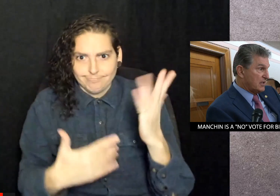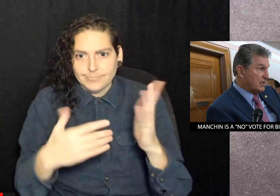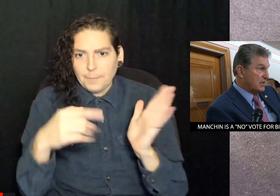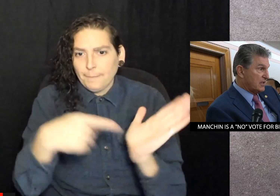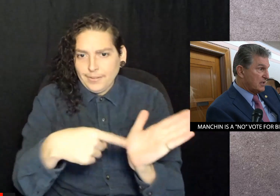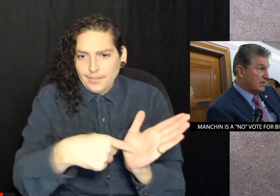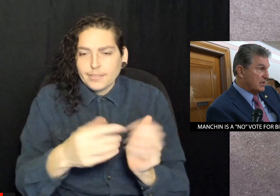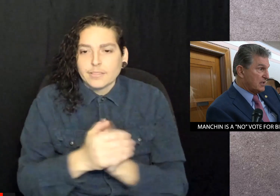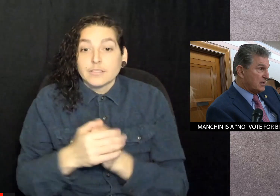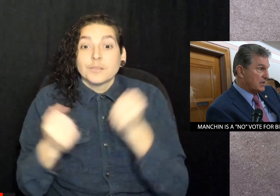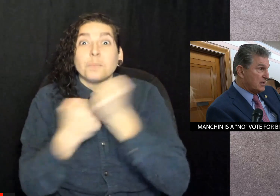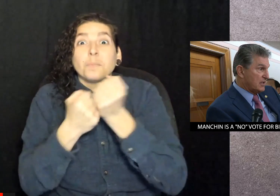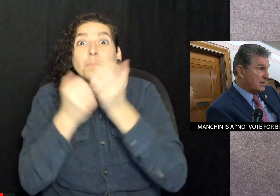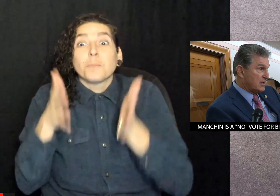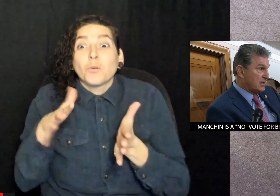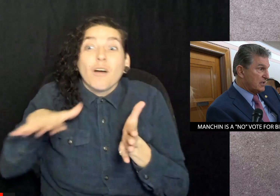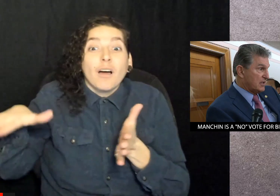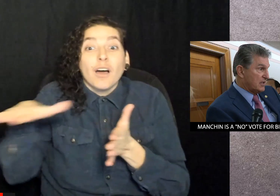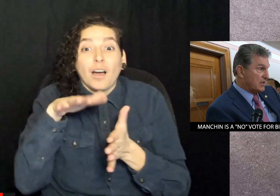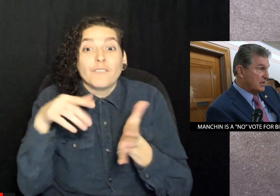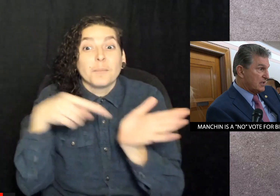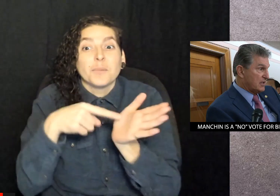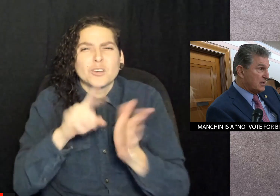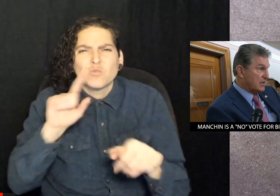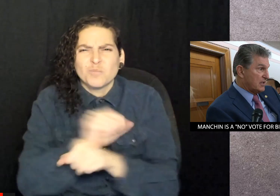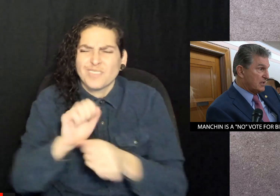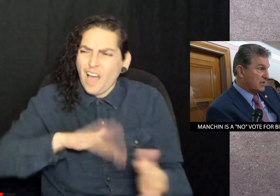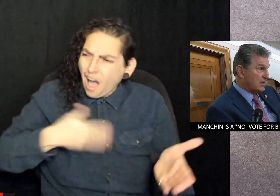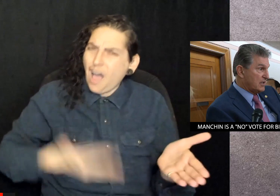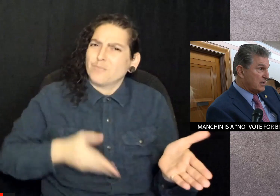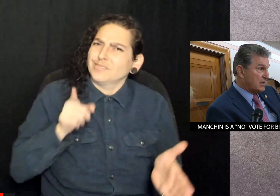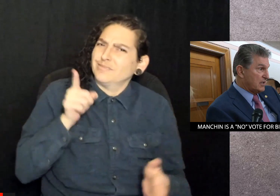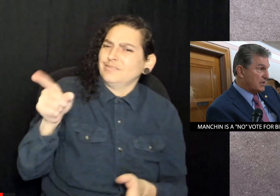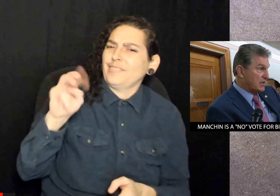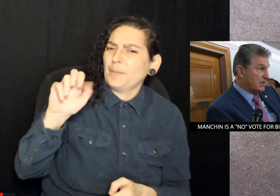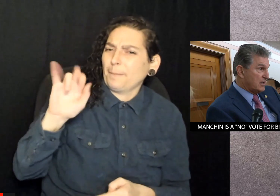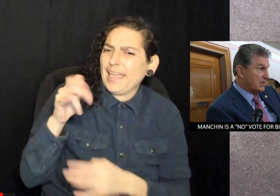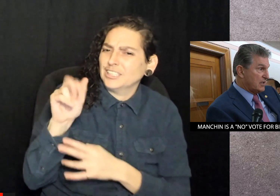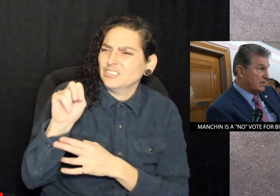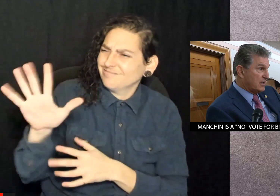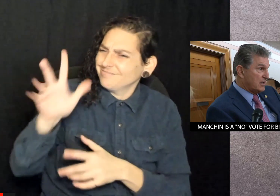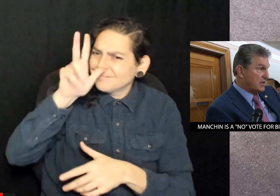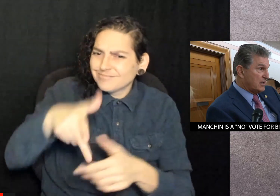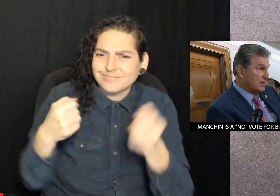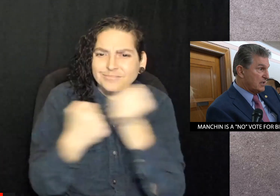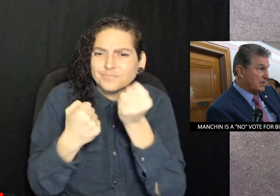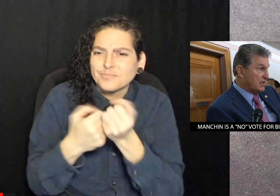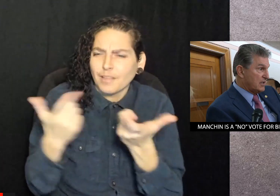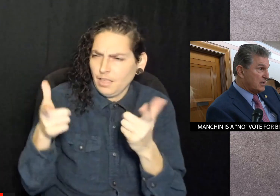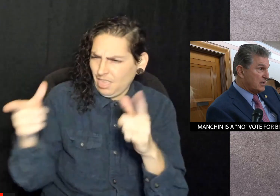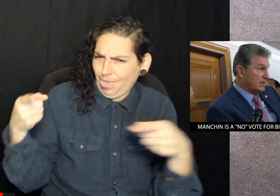saying he was concerned about the various provisions in the bill supporters of the bill